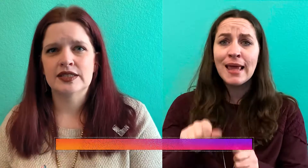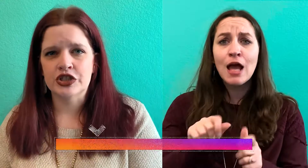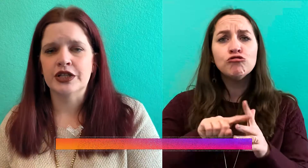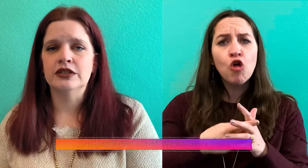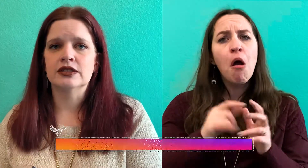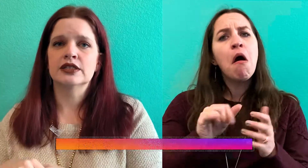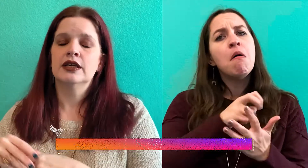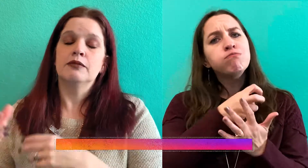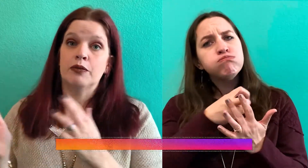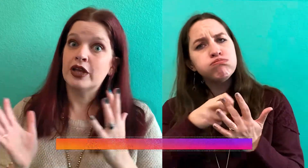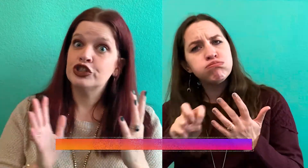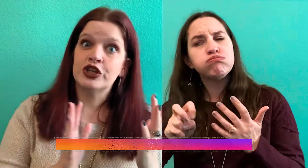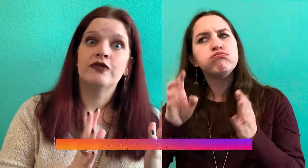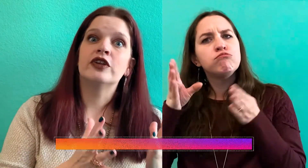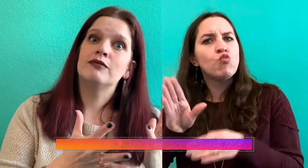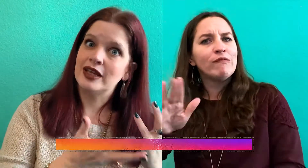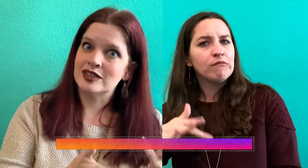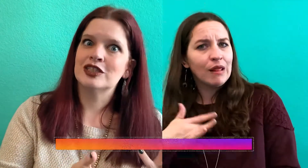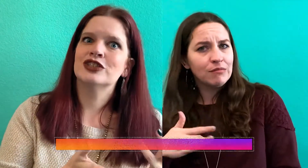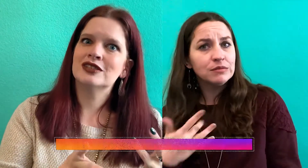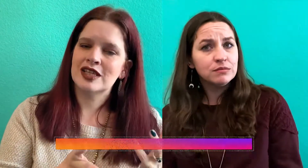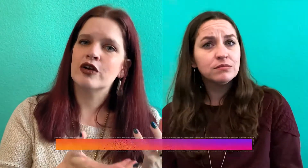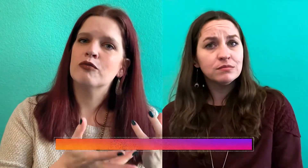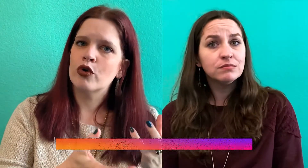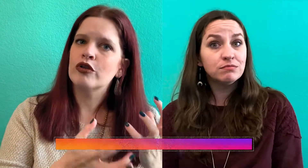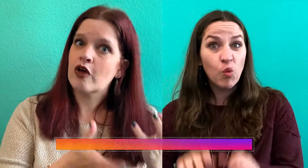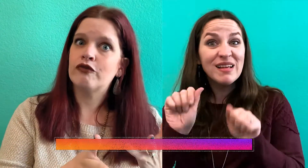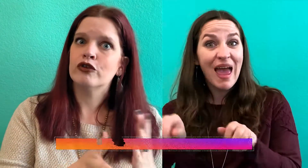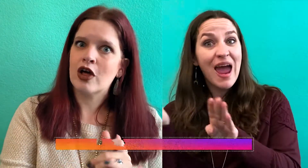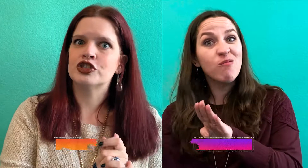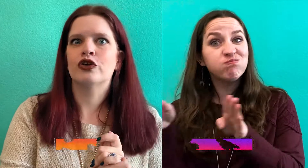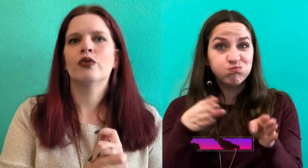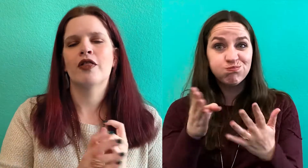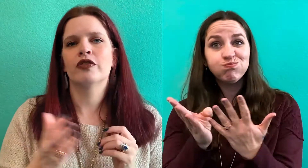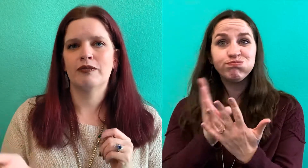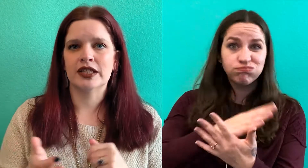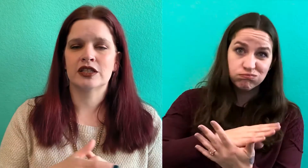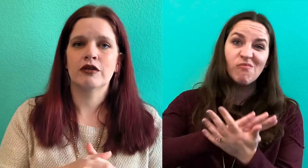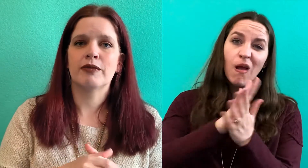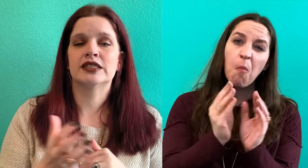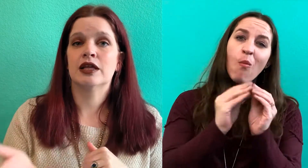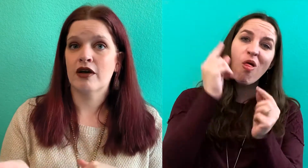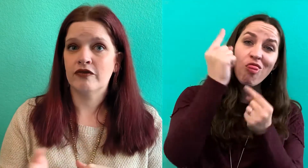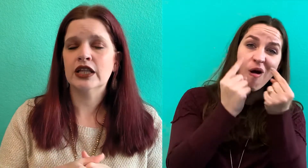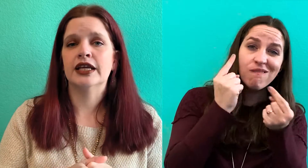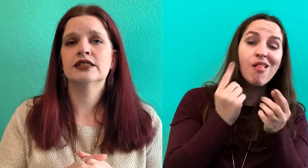decisions, people can shift and make decisions that are more thoughtful or logical rather than basing them on feelings,